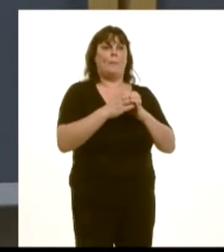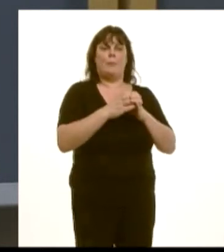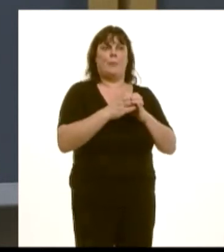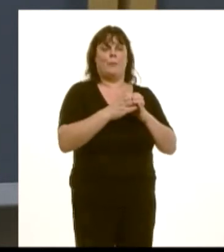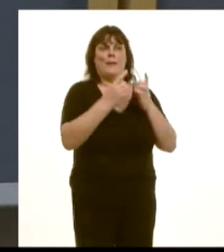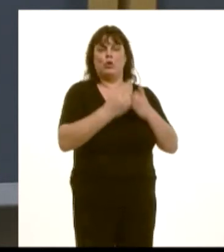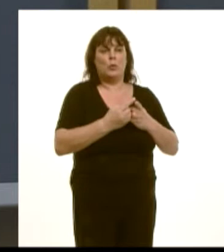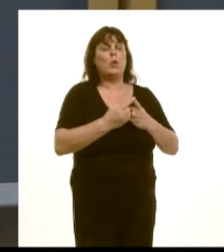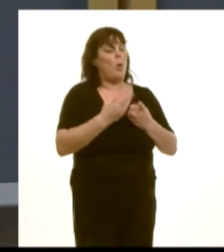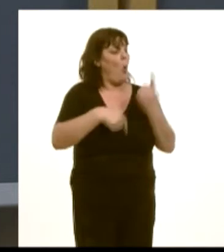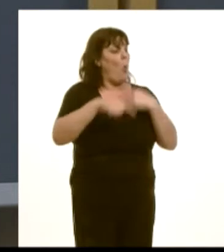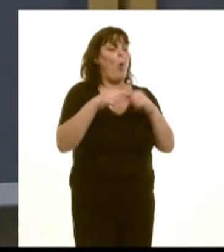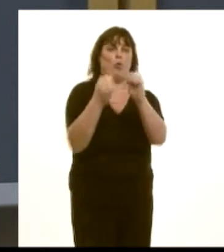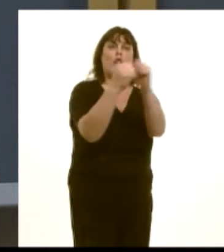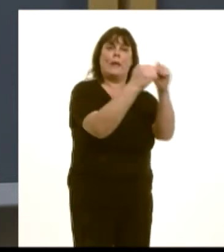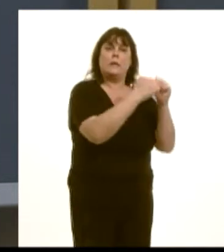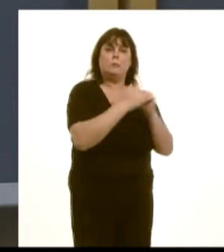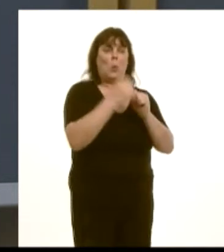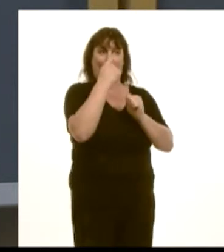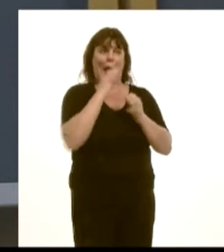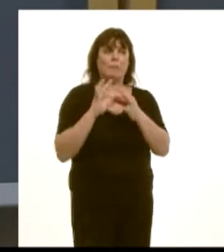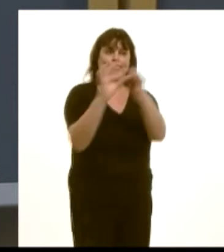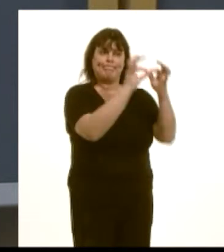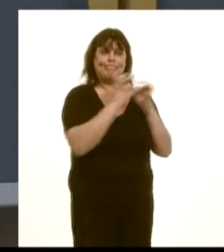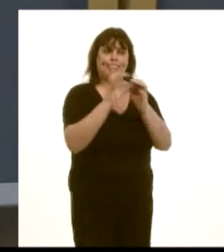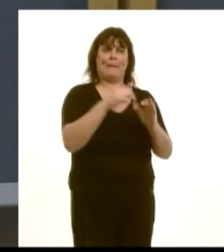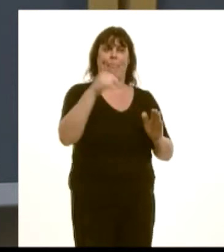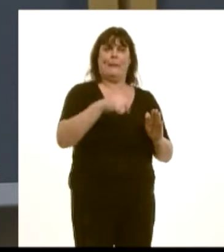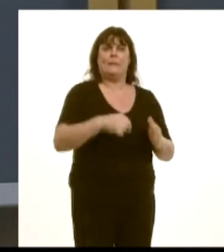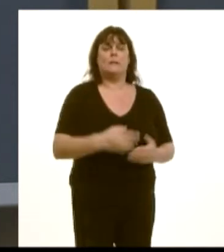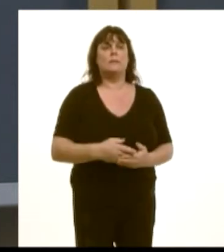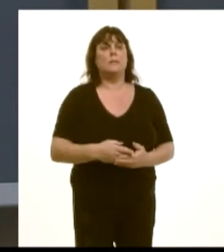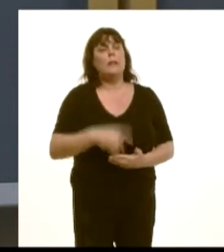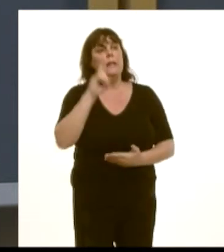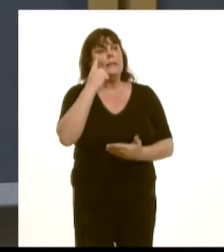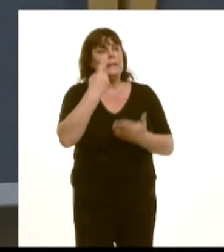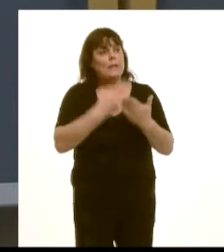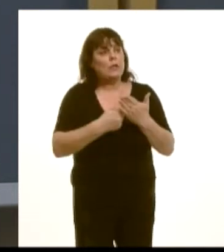that we can all agree on. I understand also that a decision on whether to hold a separate